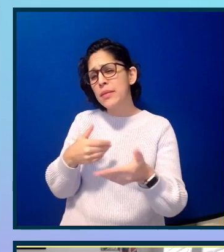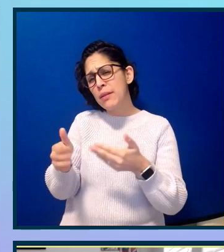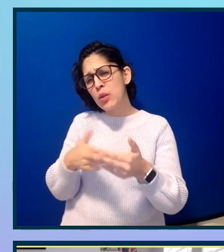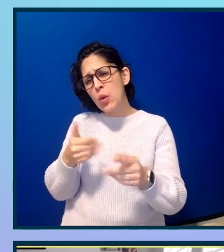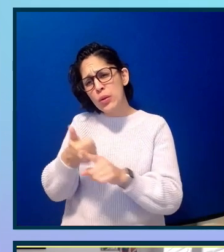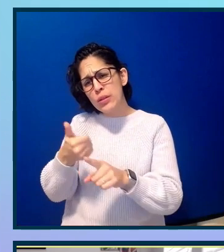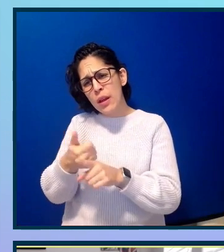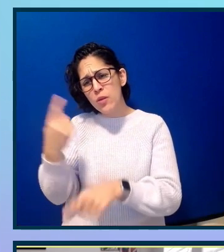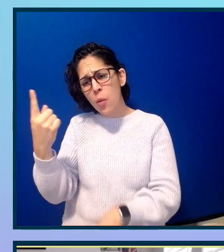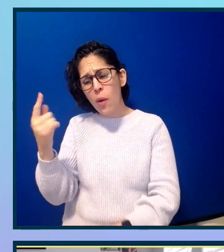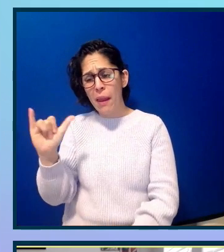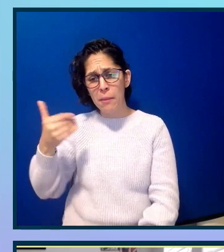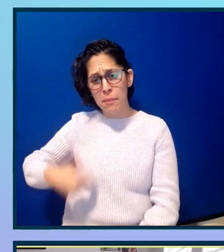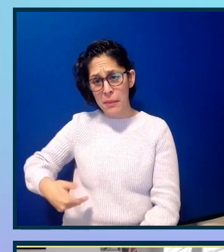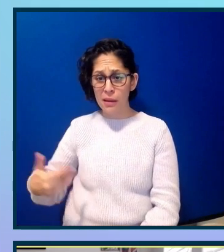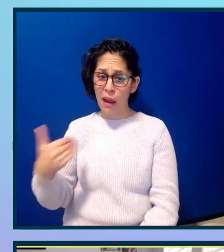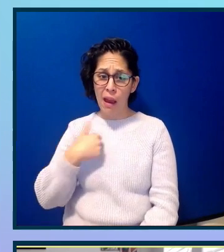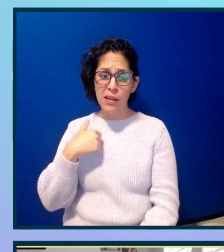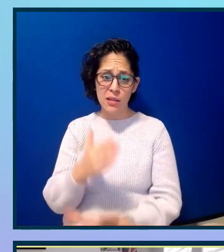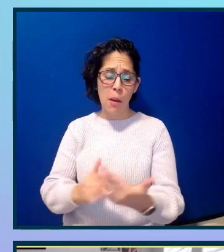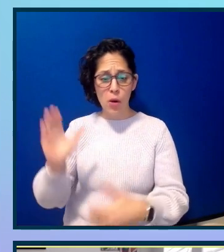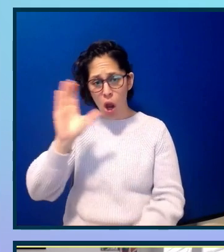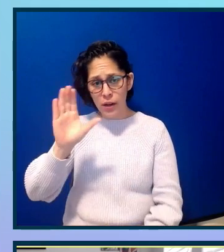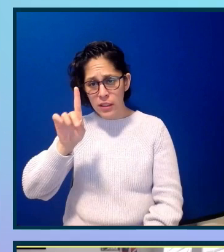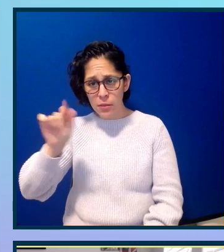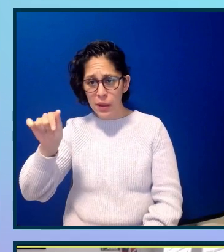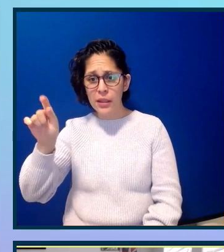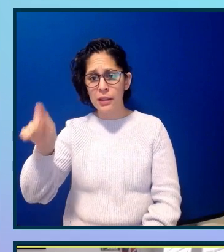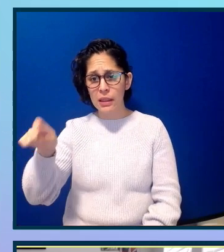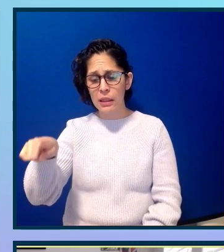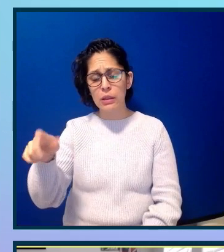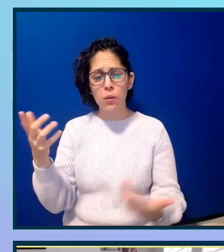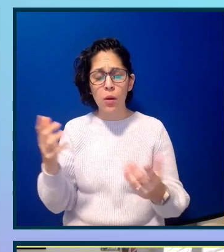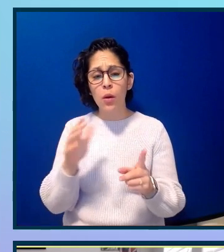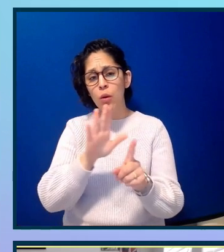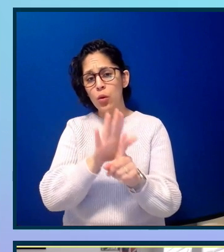who has certain cognitive accessibility needs, your own testing and your own experience